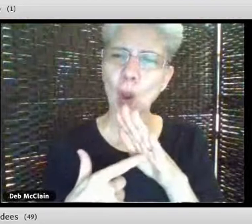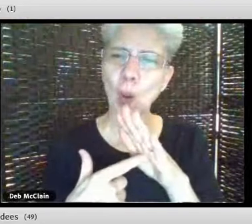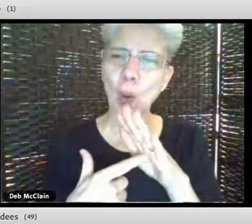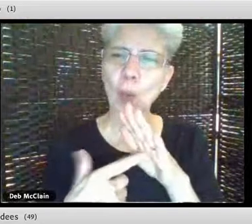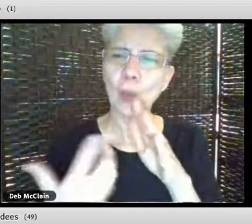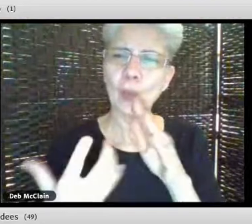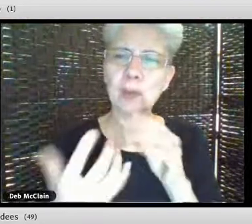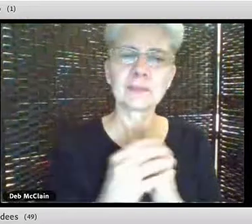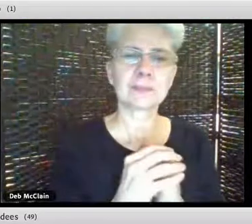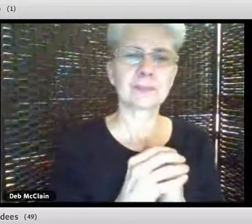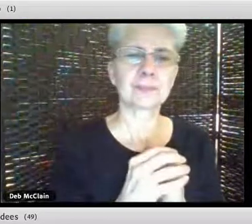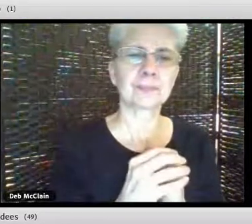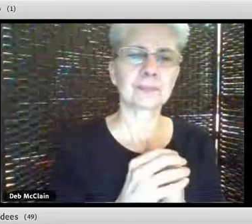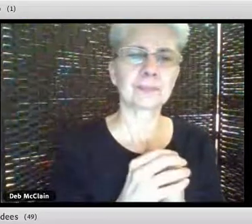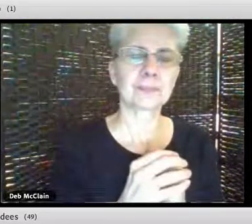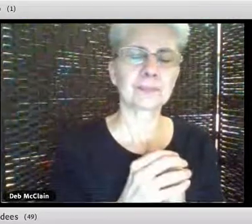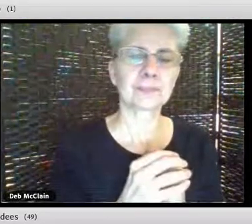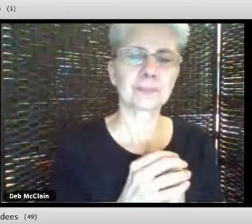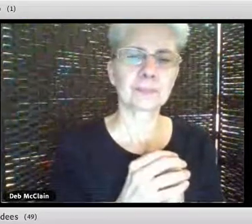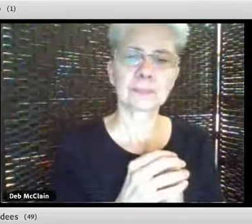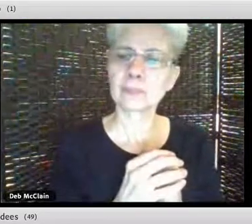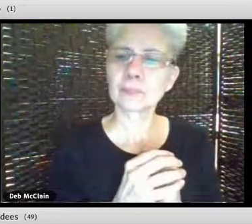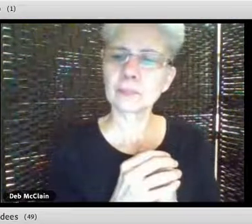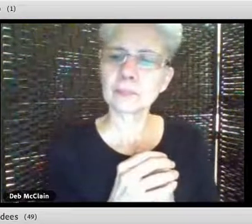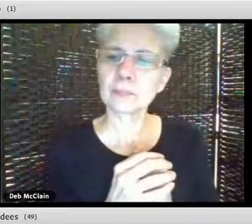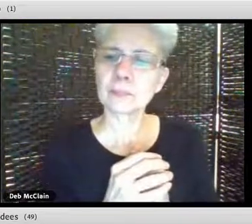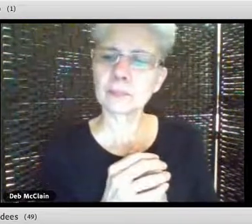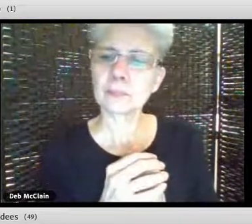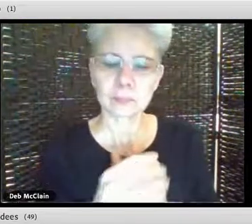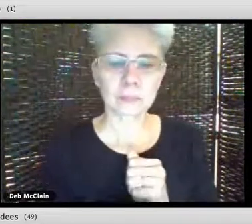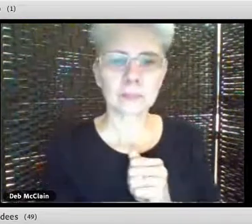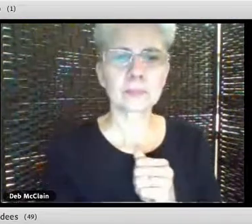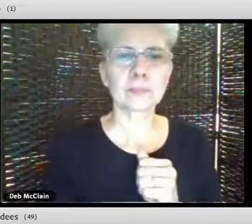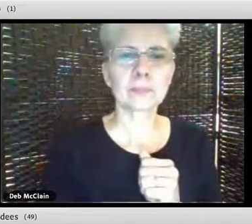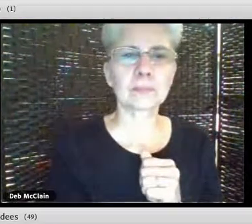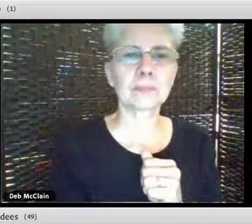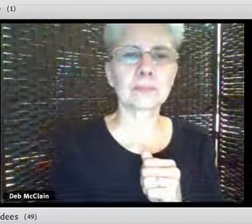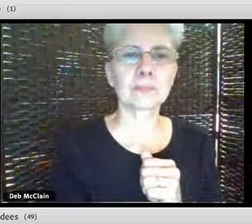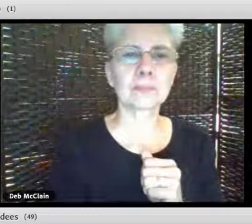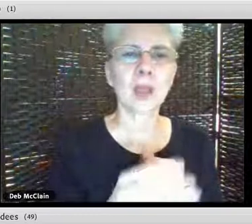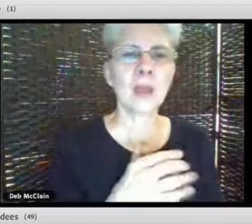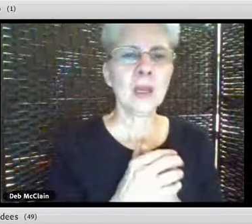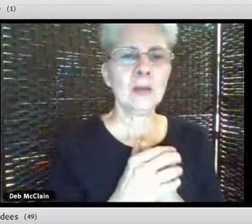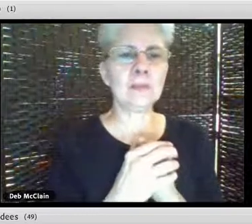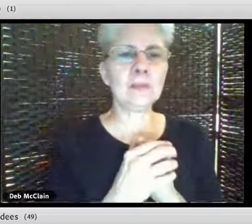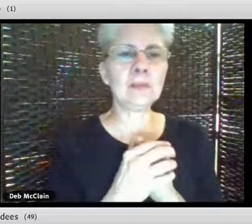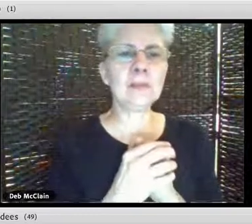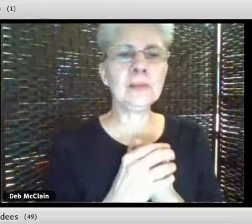and you can see, we just opened this file, so it's going to be in my quick access. Let's see what else I can show you.